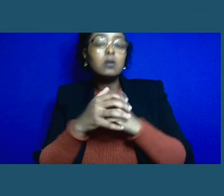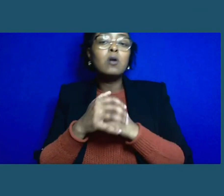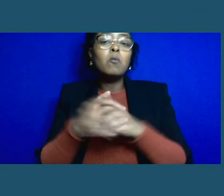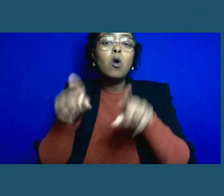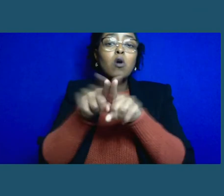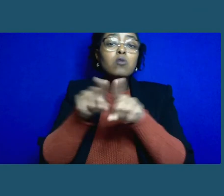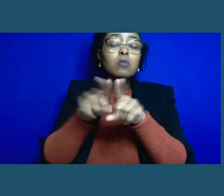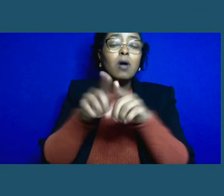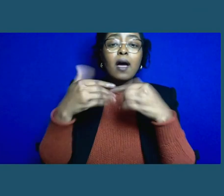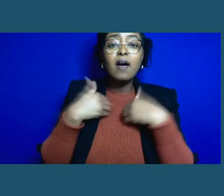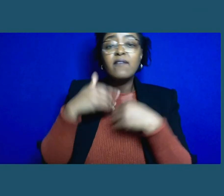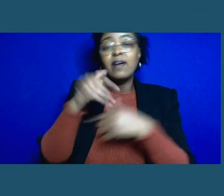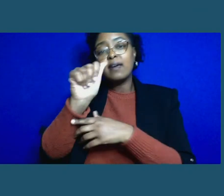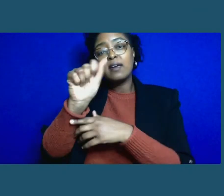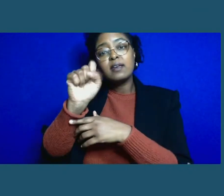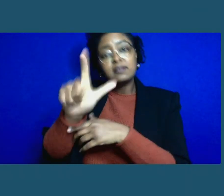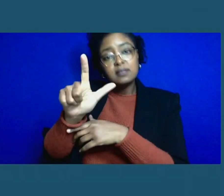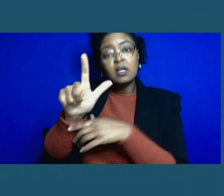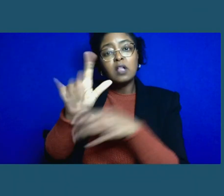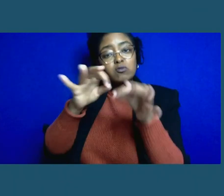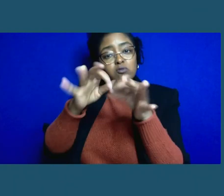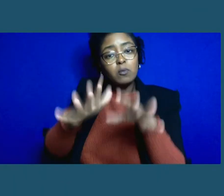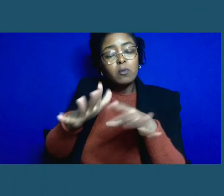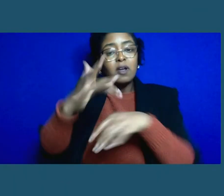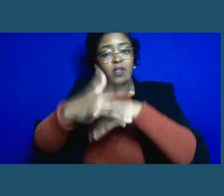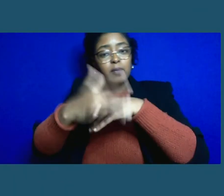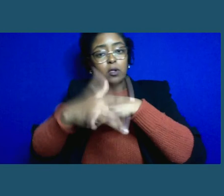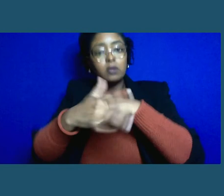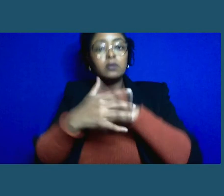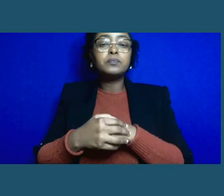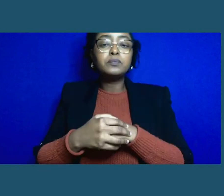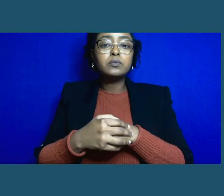interpretation available and we